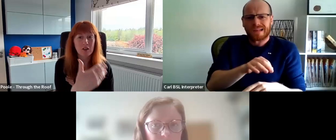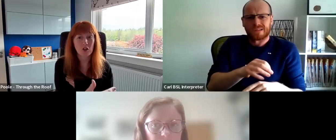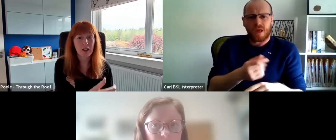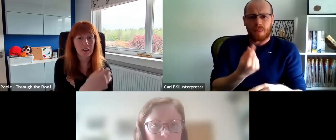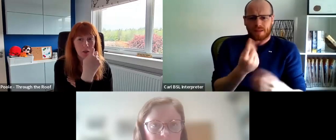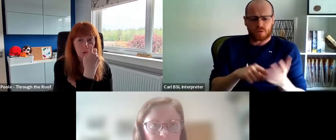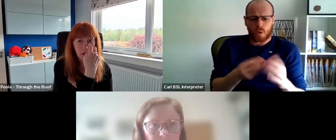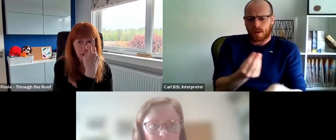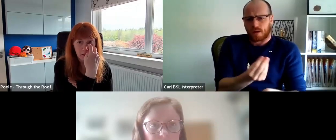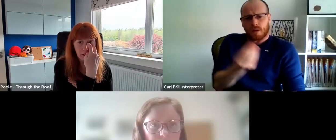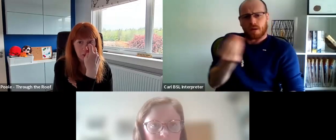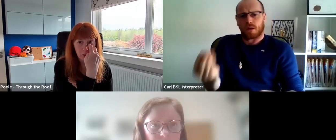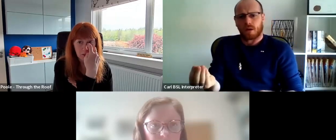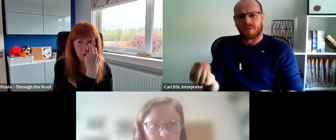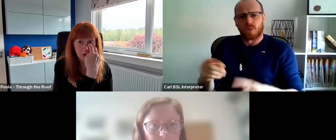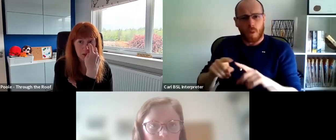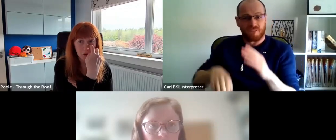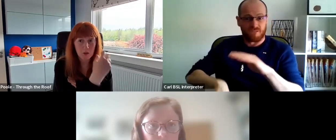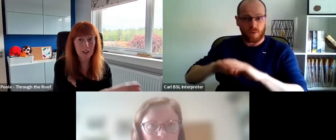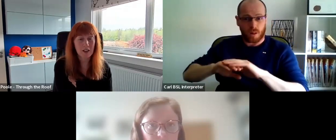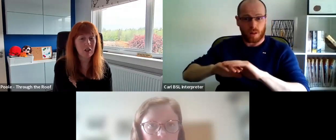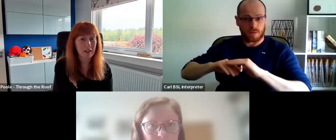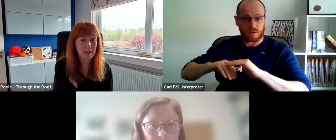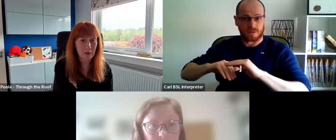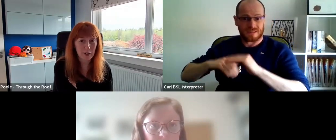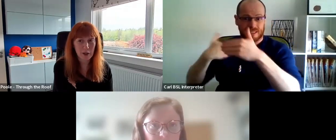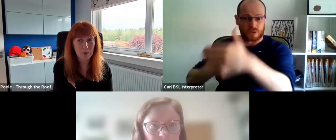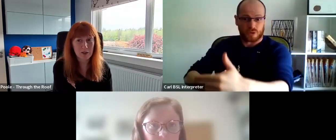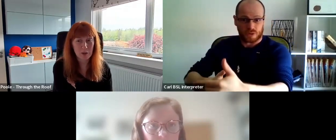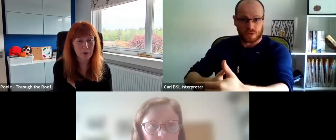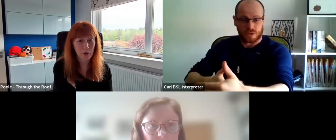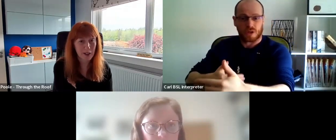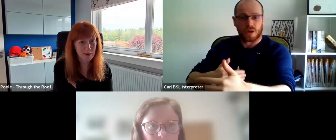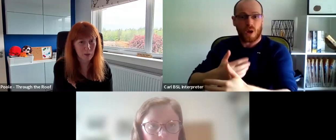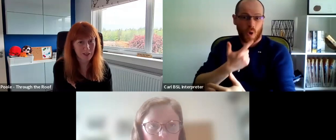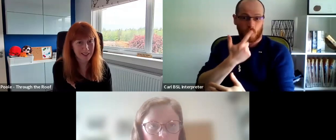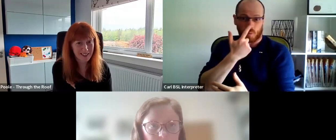that distract them, and would it possibly cause any jealousy or arguments over who gets what.